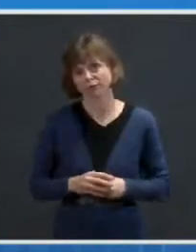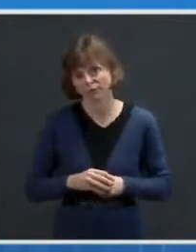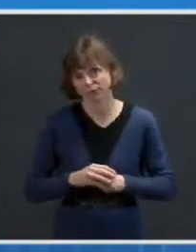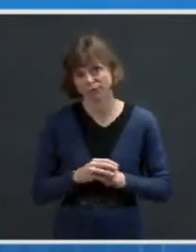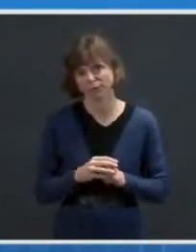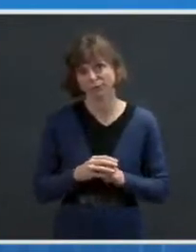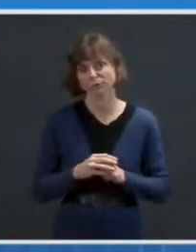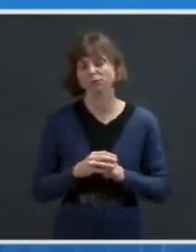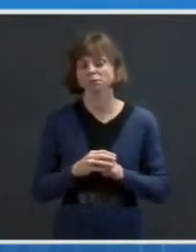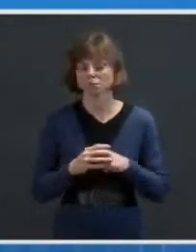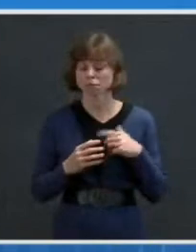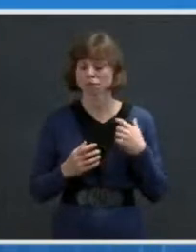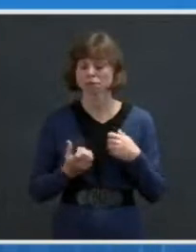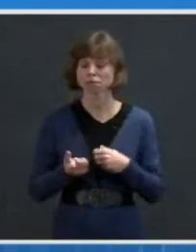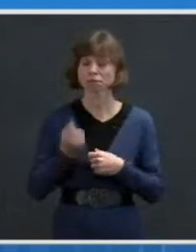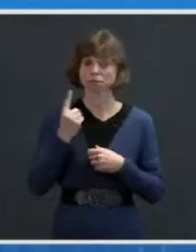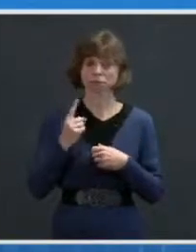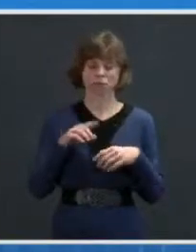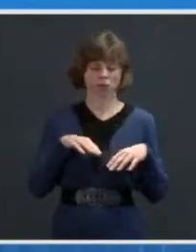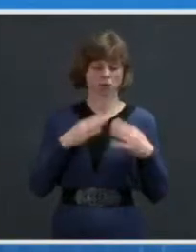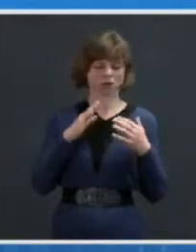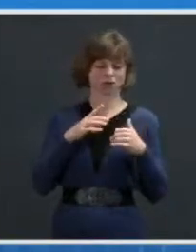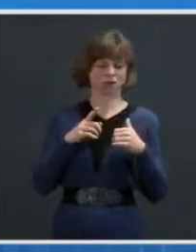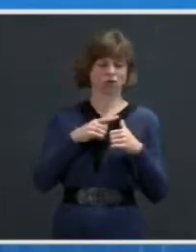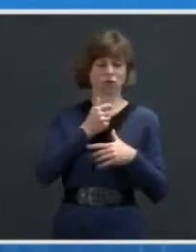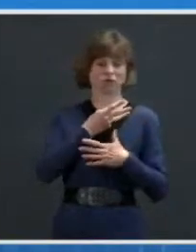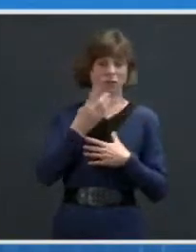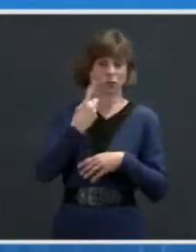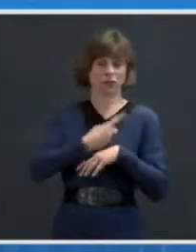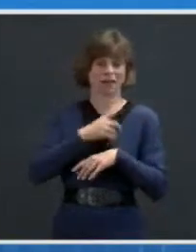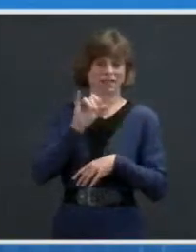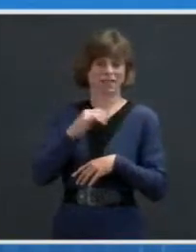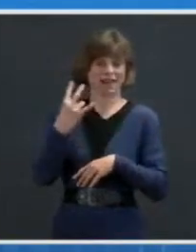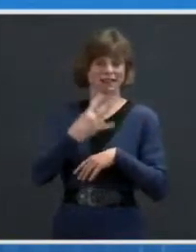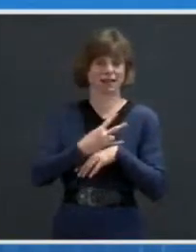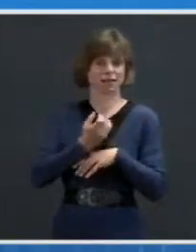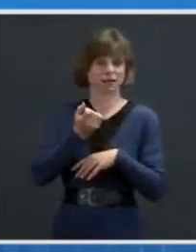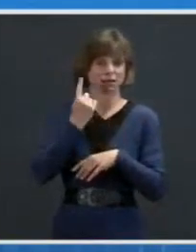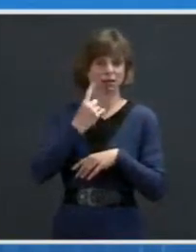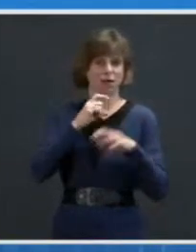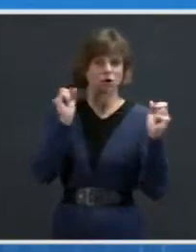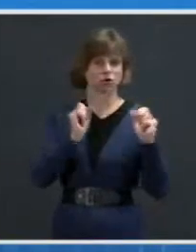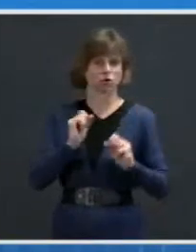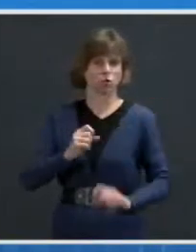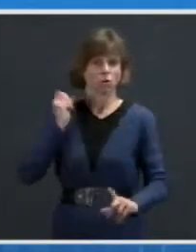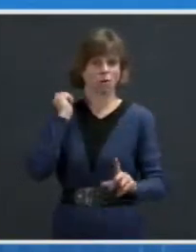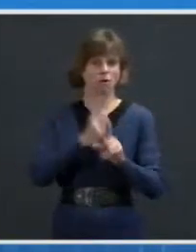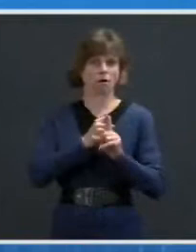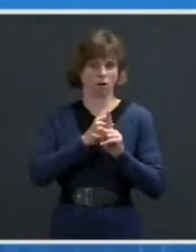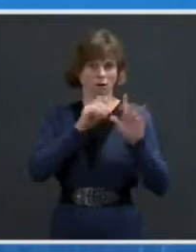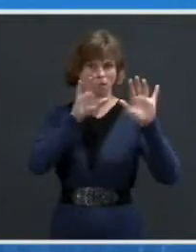SEVEN DAY AVERAGE IS 1.7 MILLION SHOTS PER DAY.